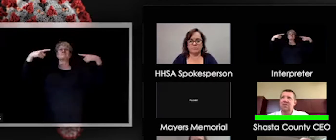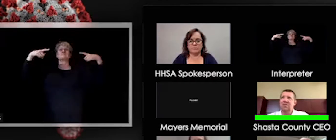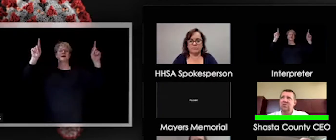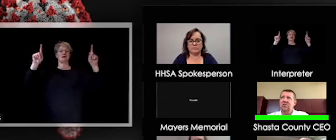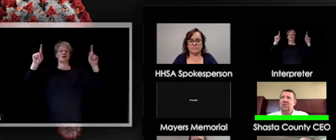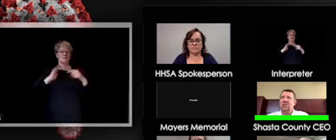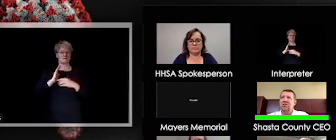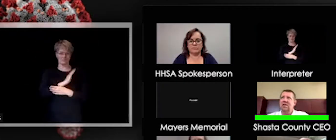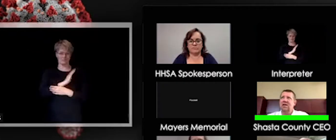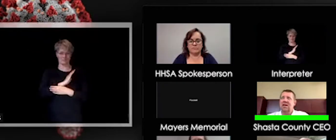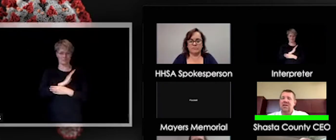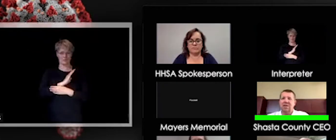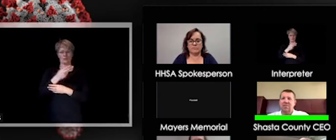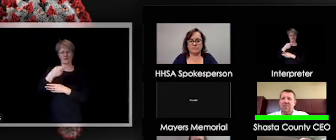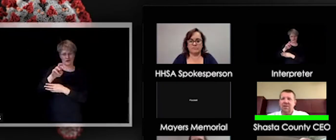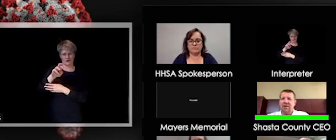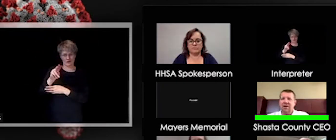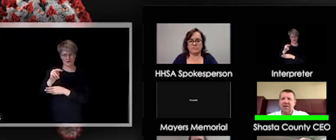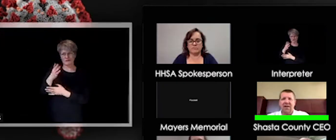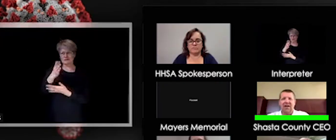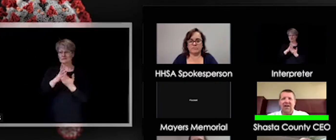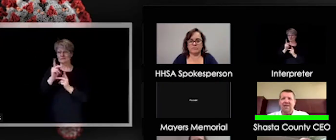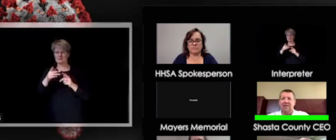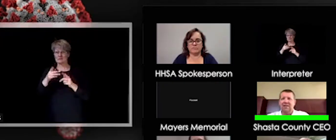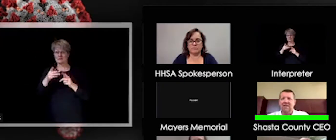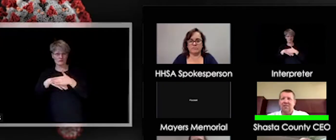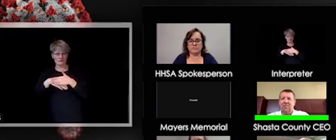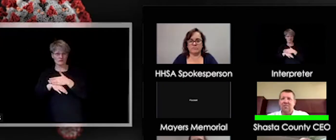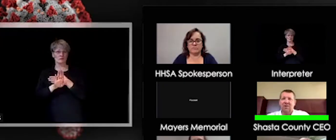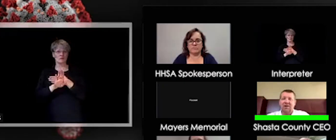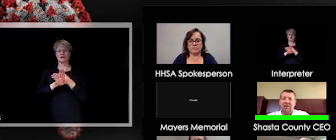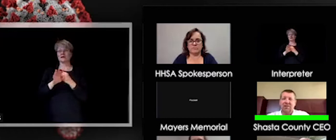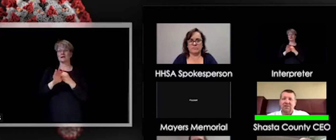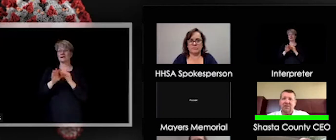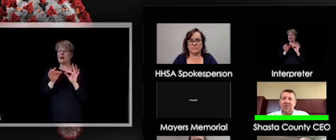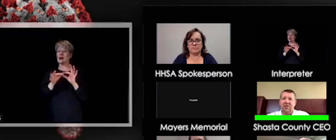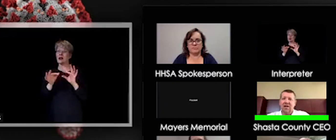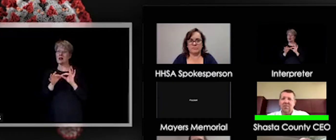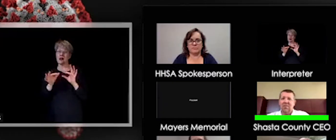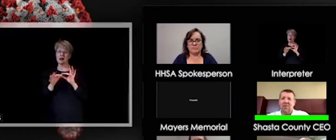their concerns and make public comment and that worked out really good. So, I’m hoping